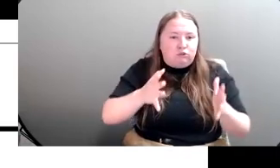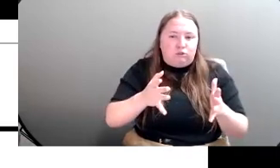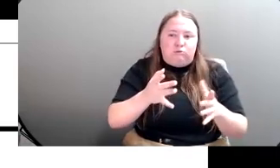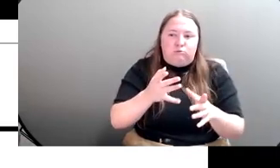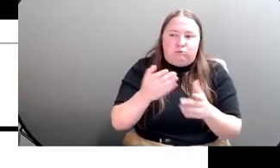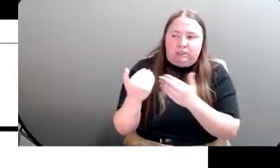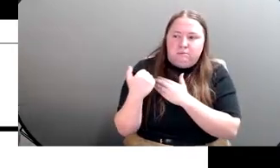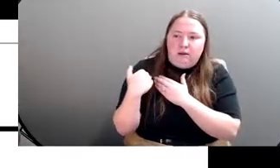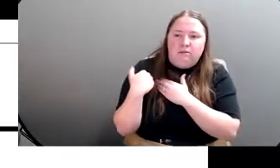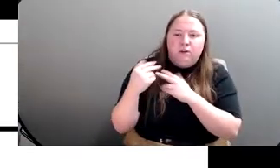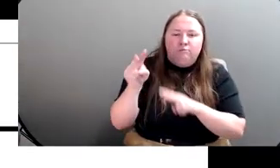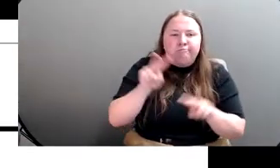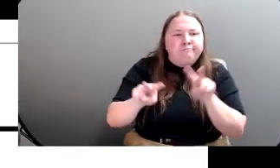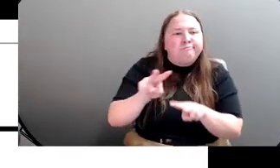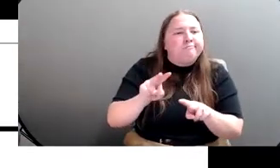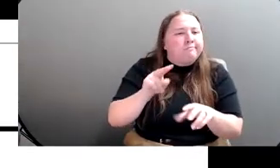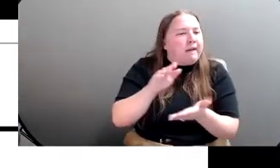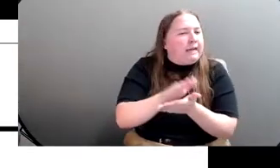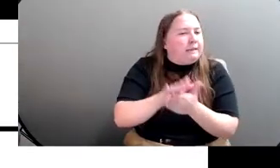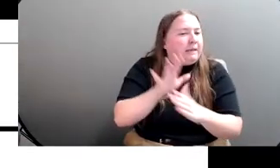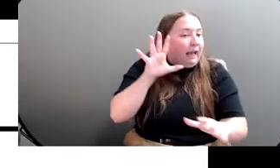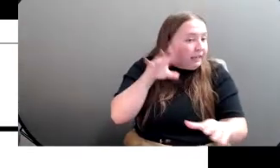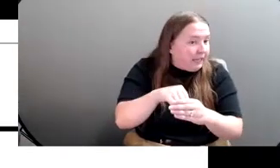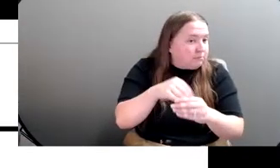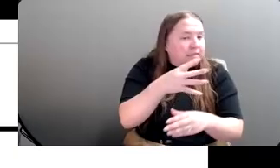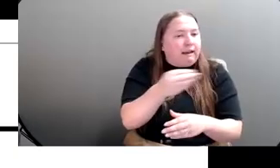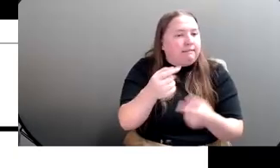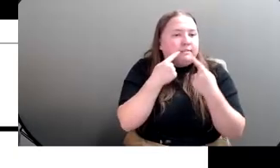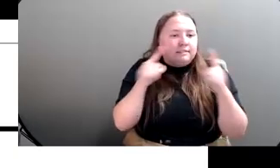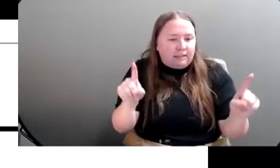academic engagement and success by promptly and proactively